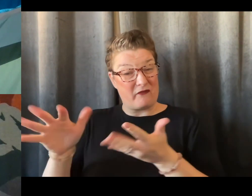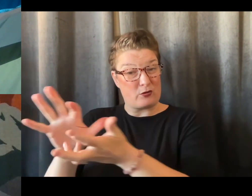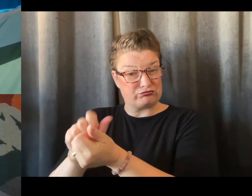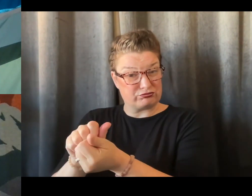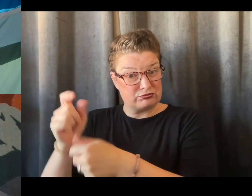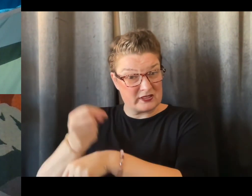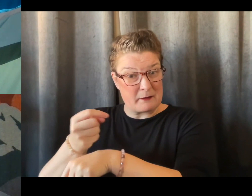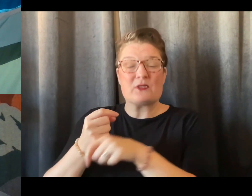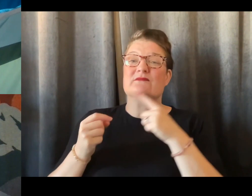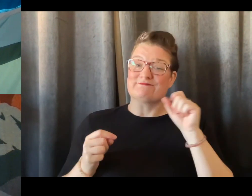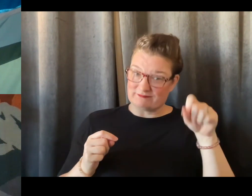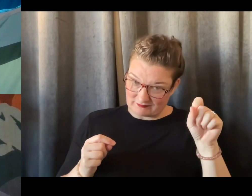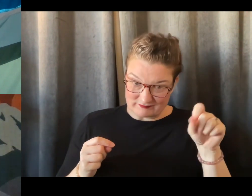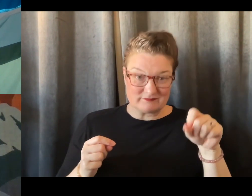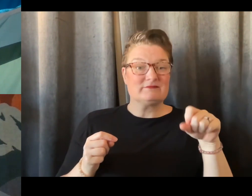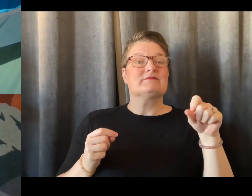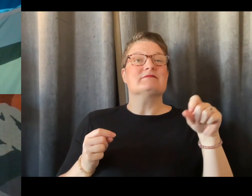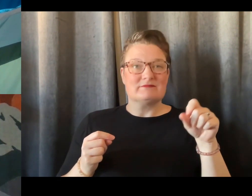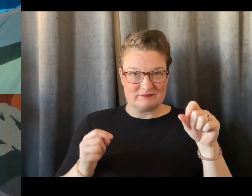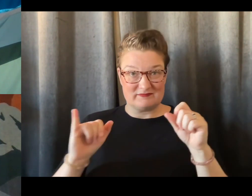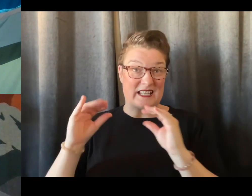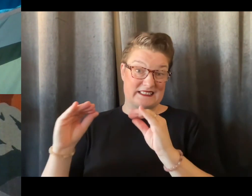Rebekah: Yeah, this is, this is the teaching from Lamentations, um, and